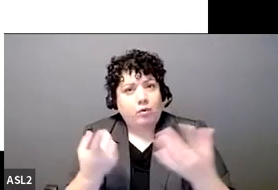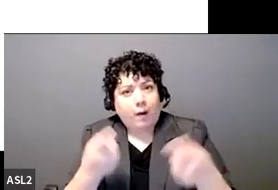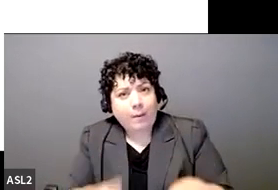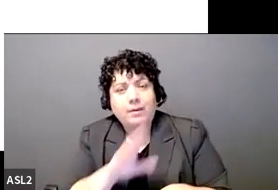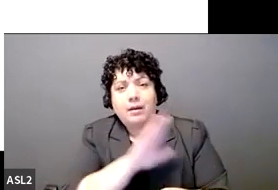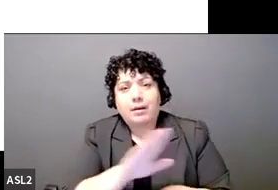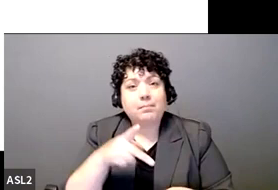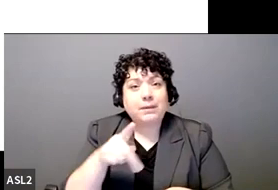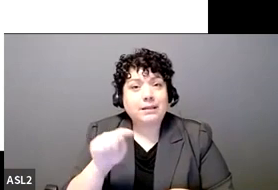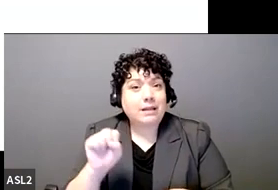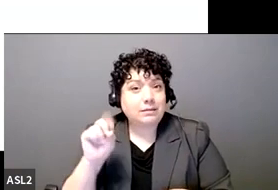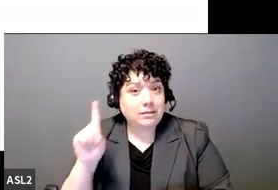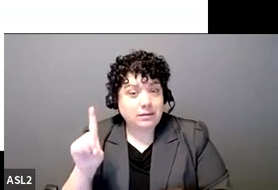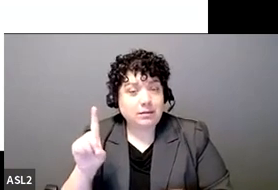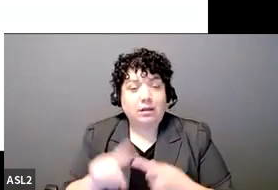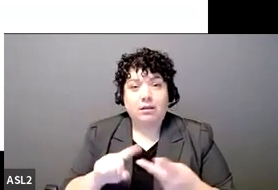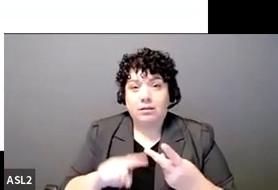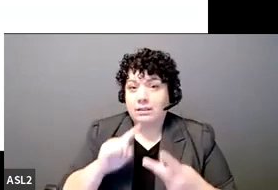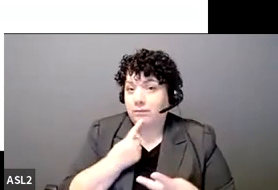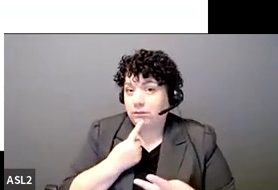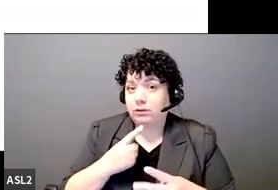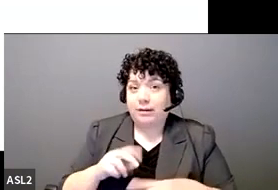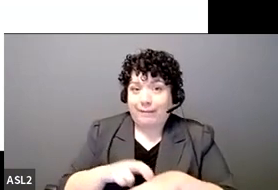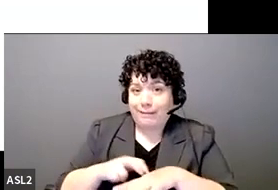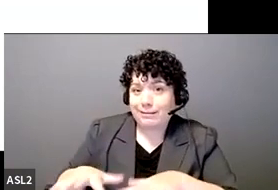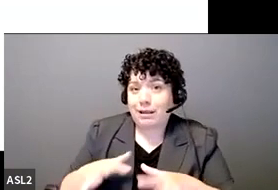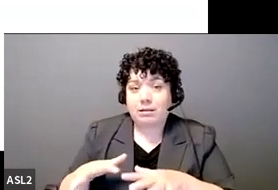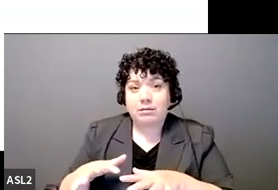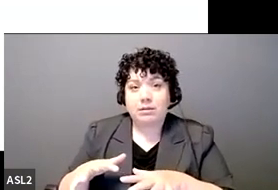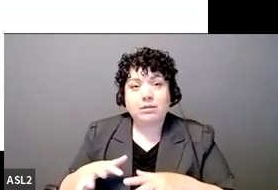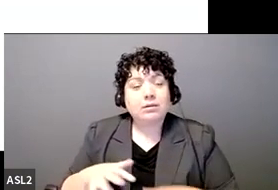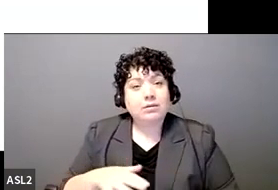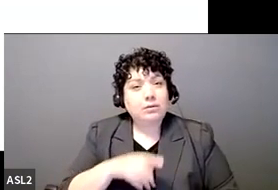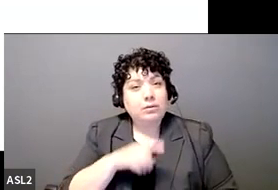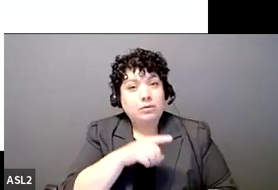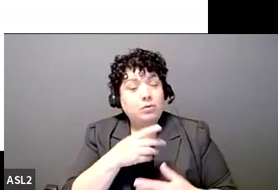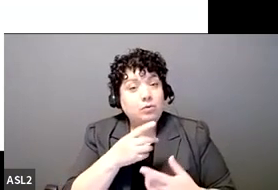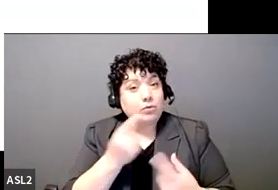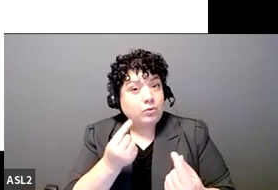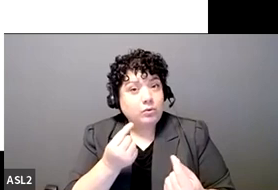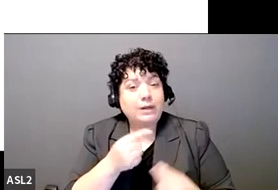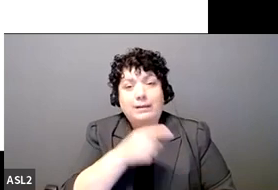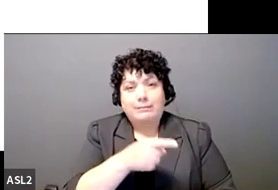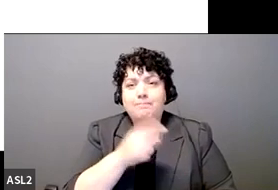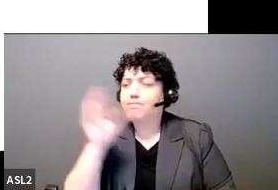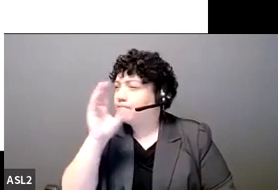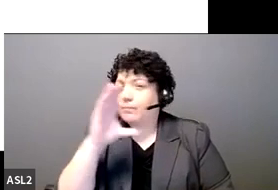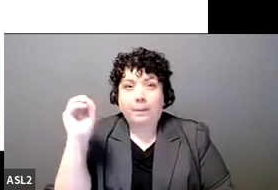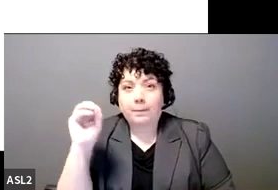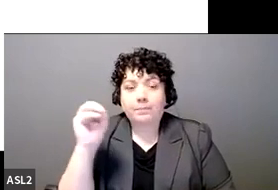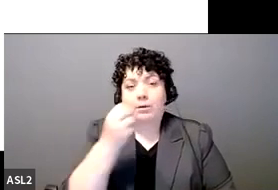stress and his severe anxiety so what he needed we got him in a company and he was in a cubicle